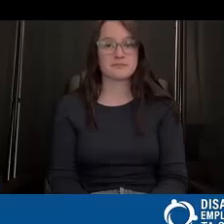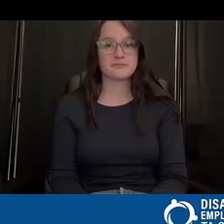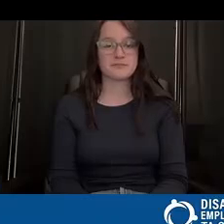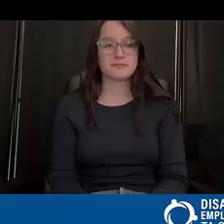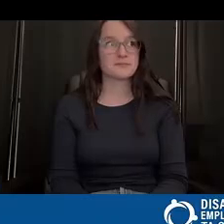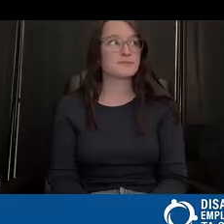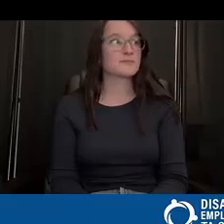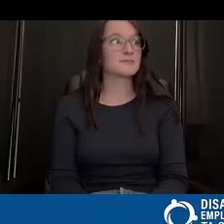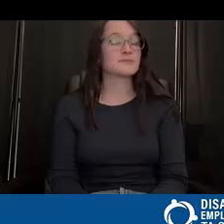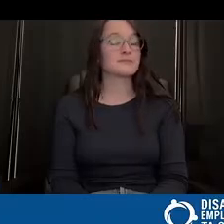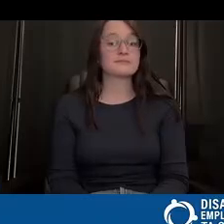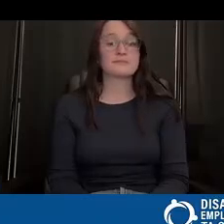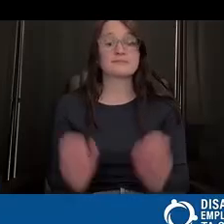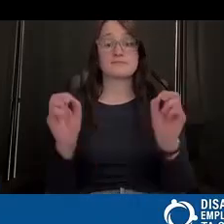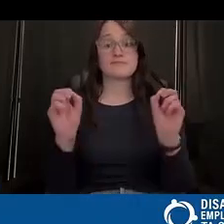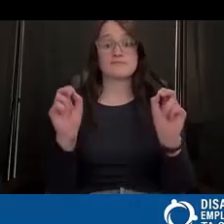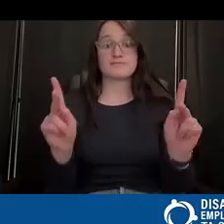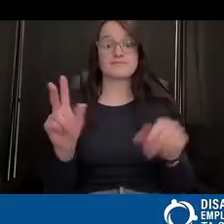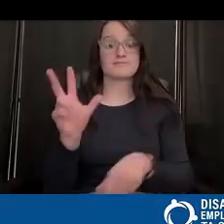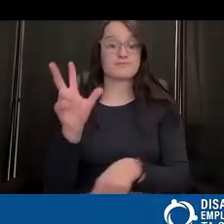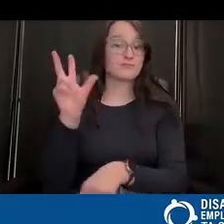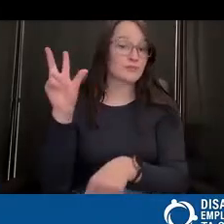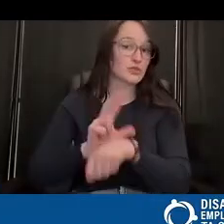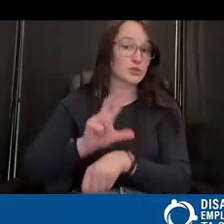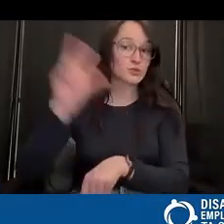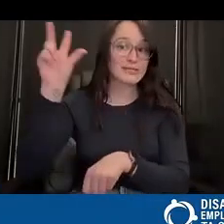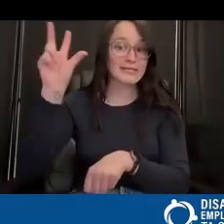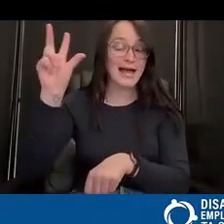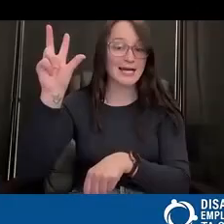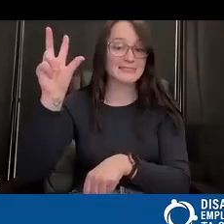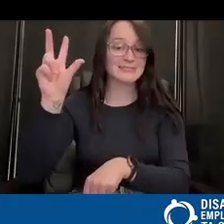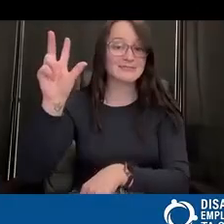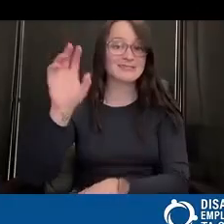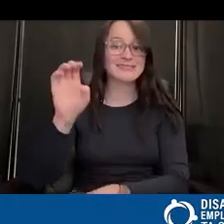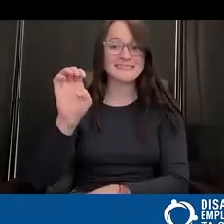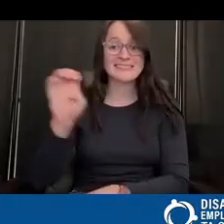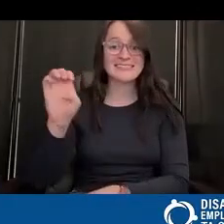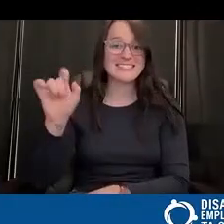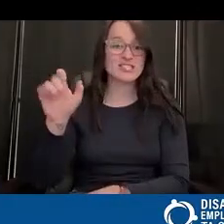All right, it is 3 o'clock on the dot in Eastern time. So, we're going to go ahead and get started